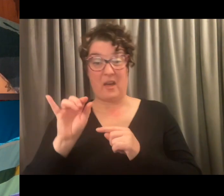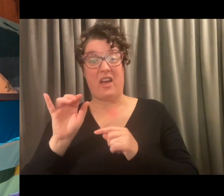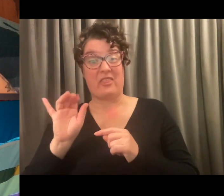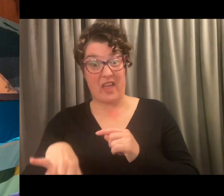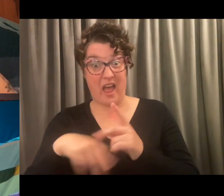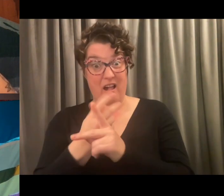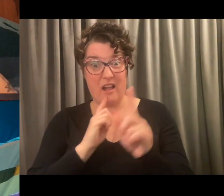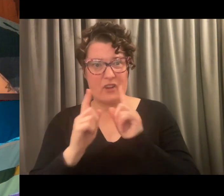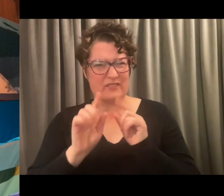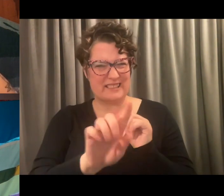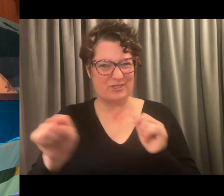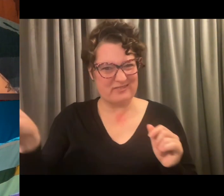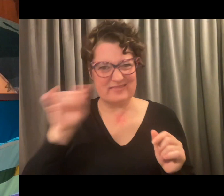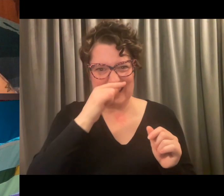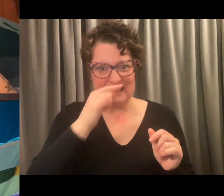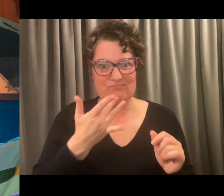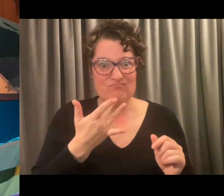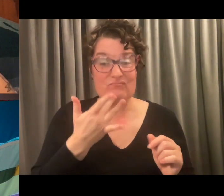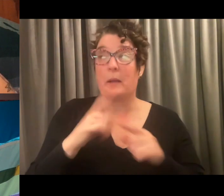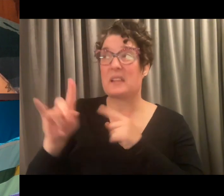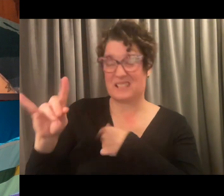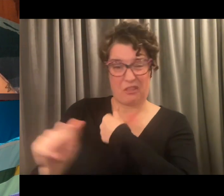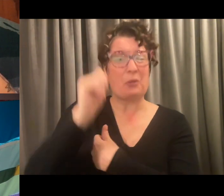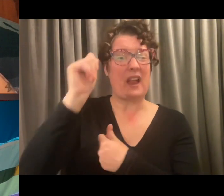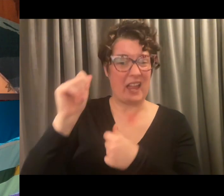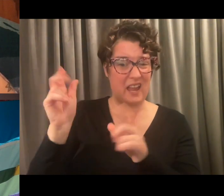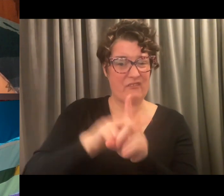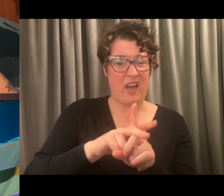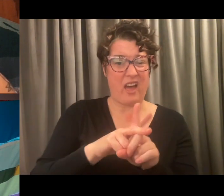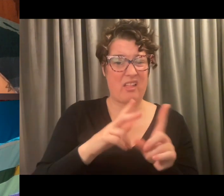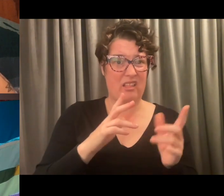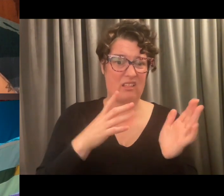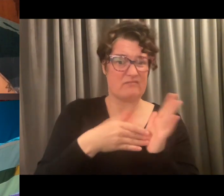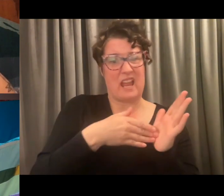report against me by a parent... Nomy: Oh you were? Rebekah: For teaching students how to, how to moonwalk.